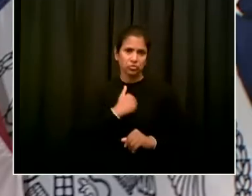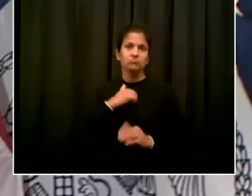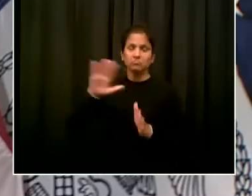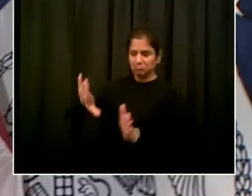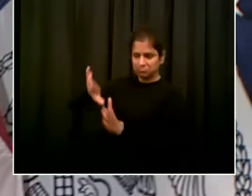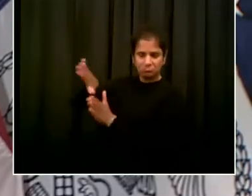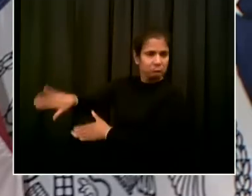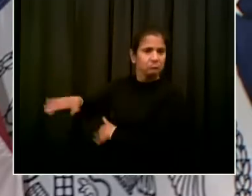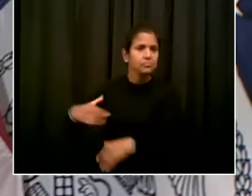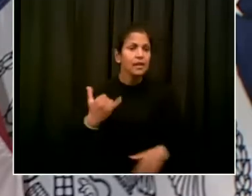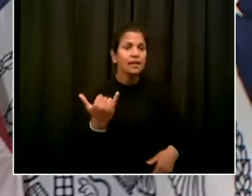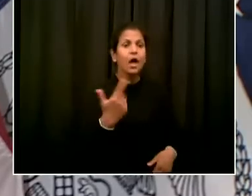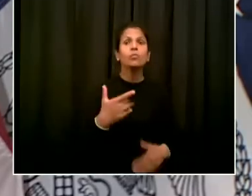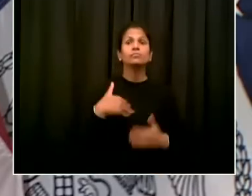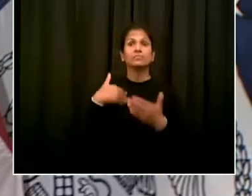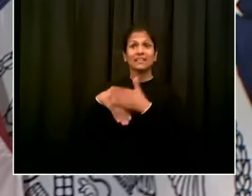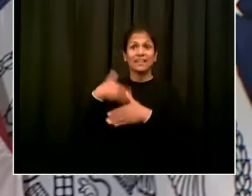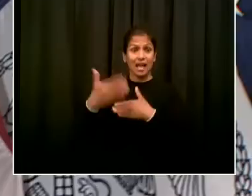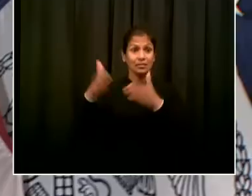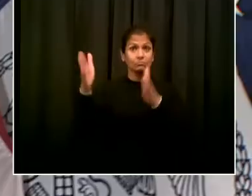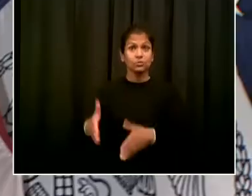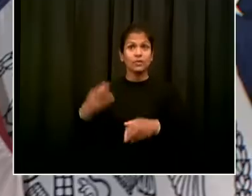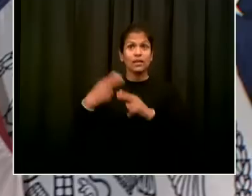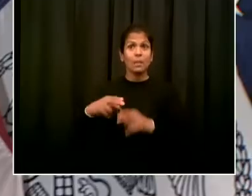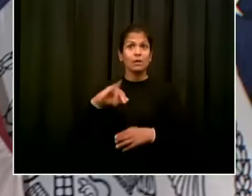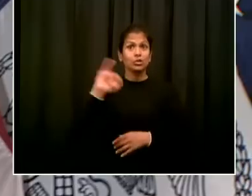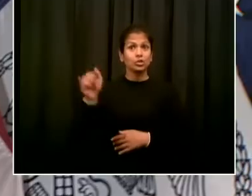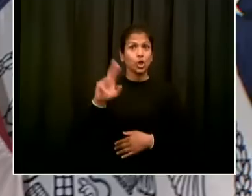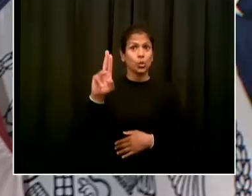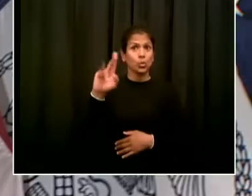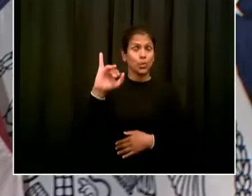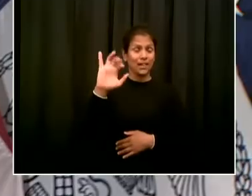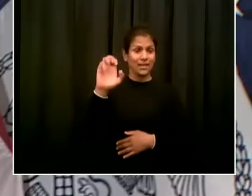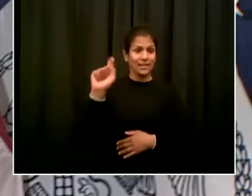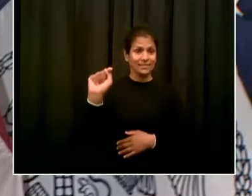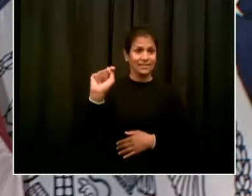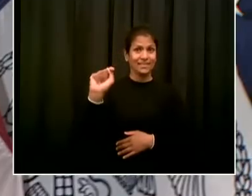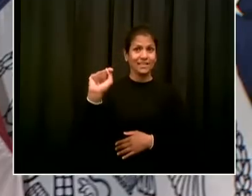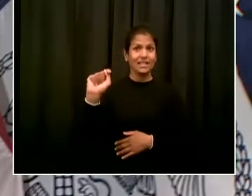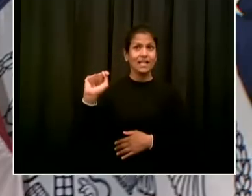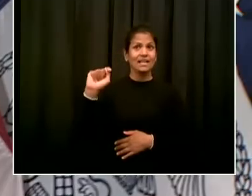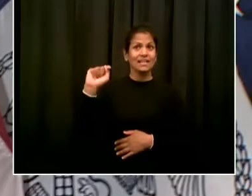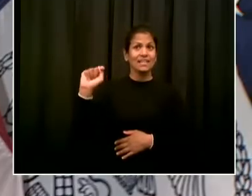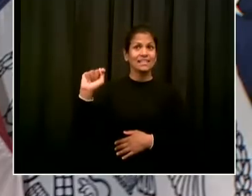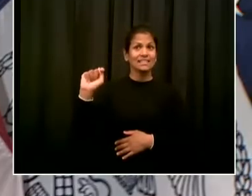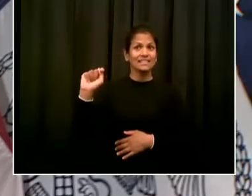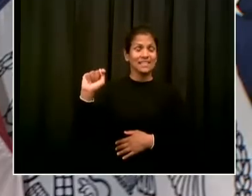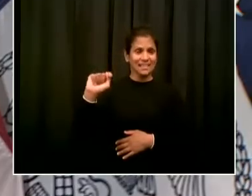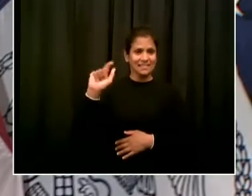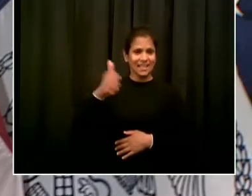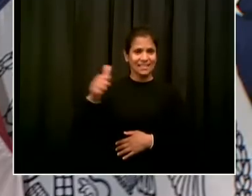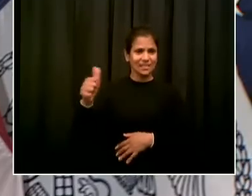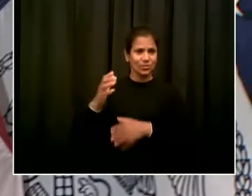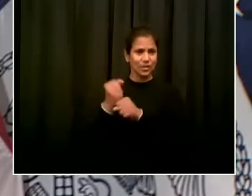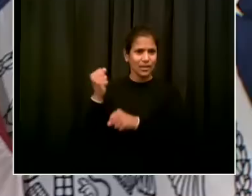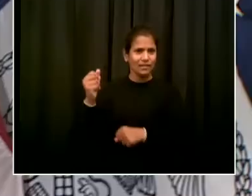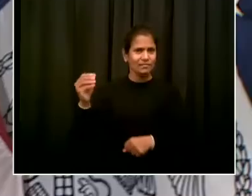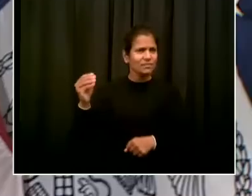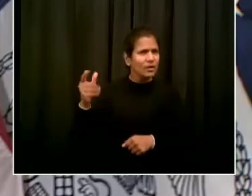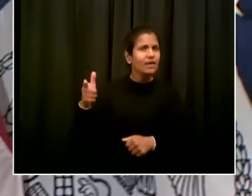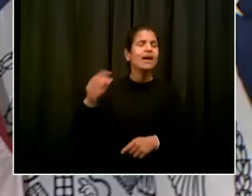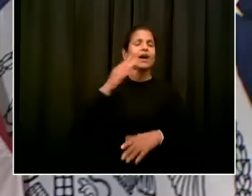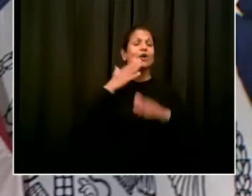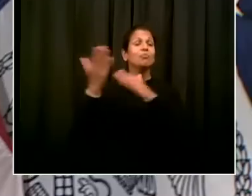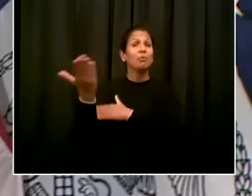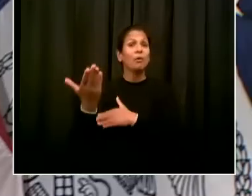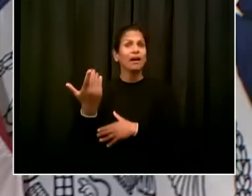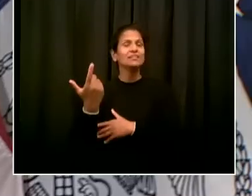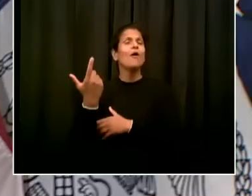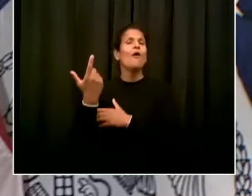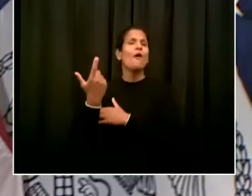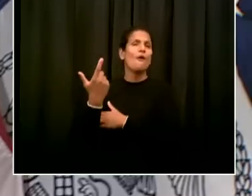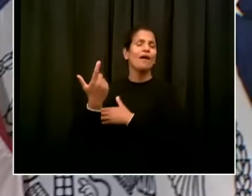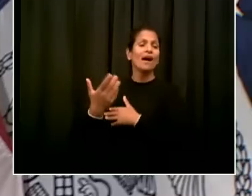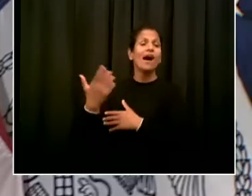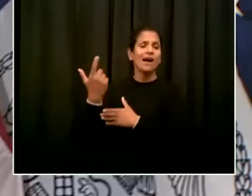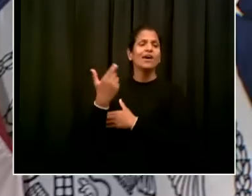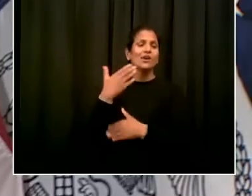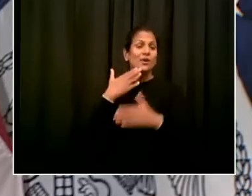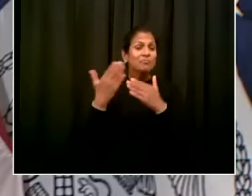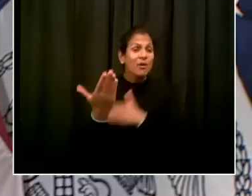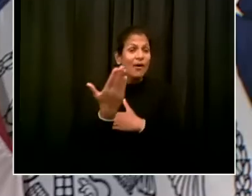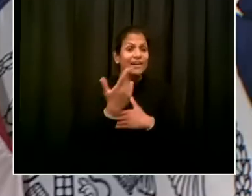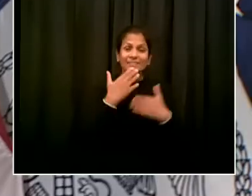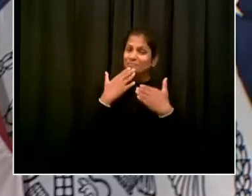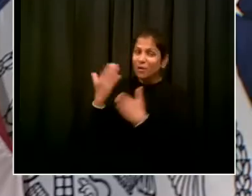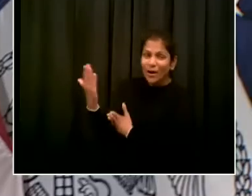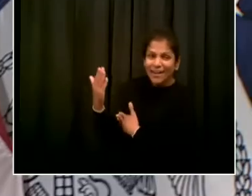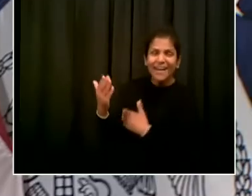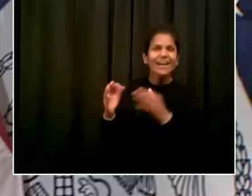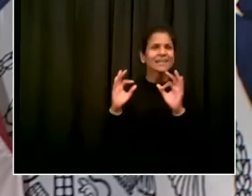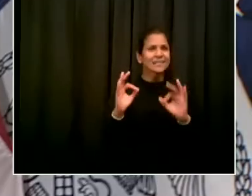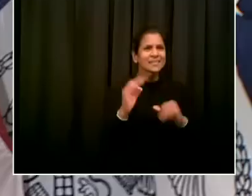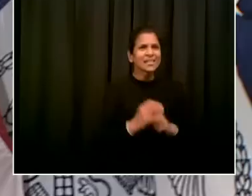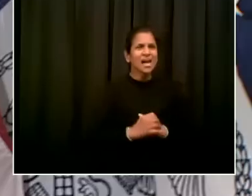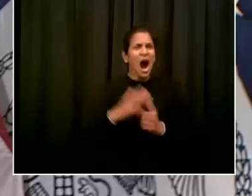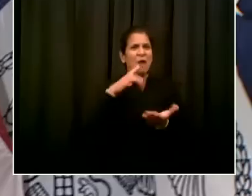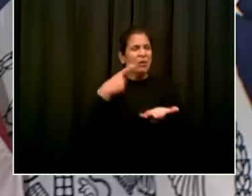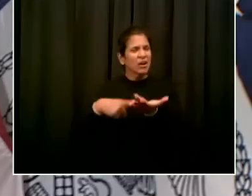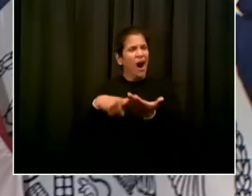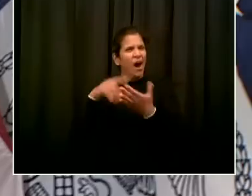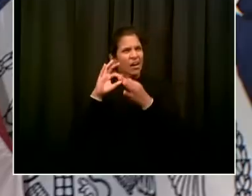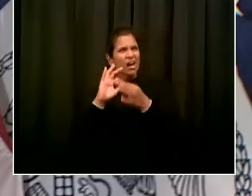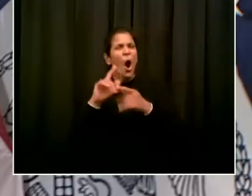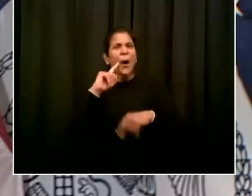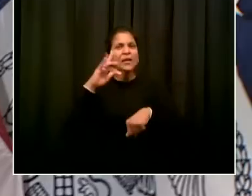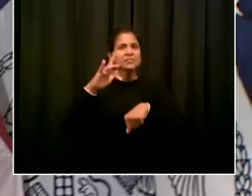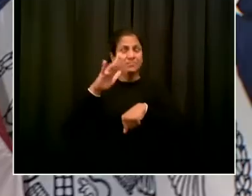SORRY.